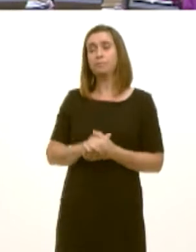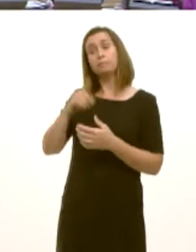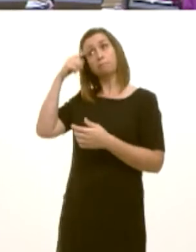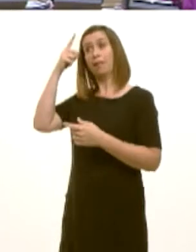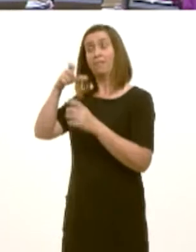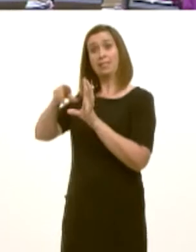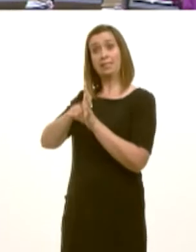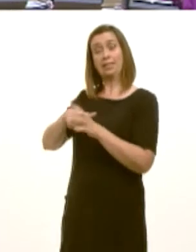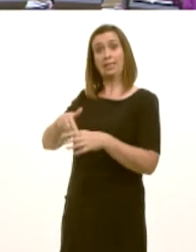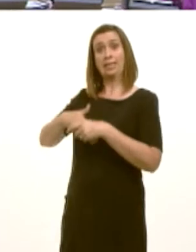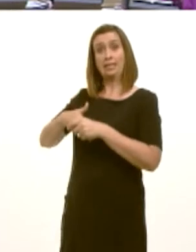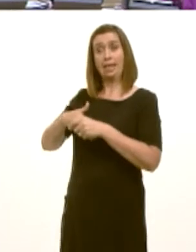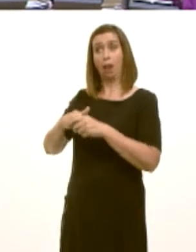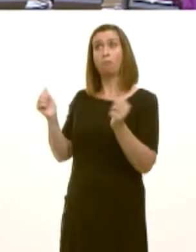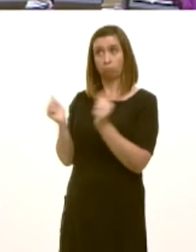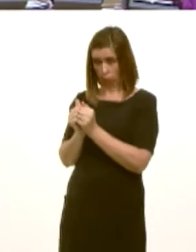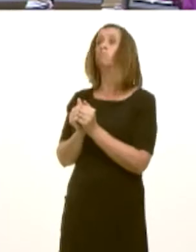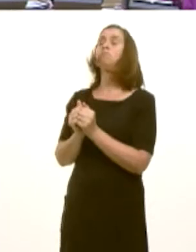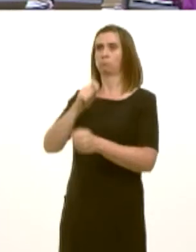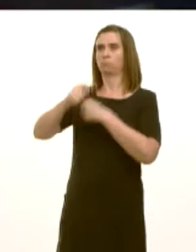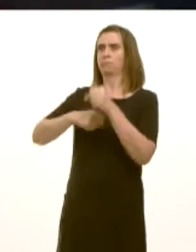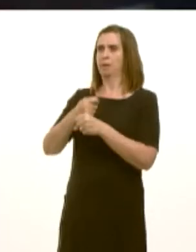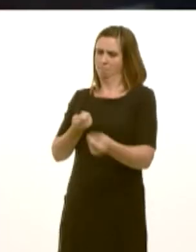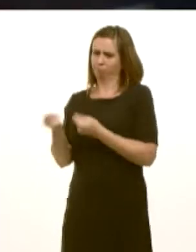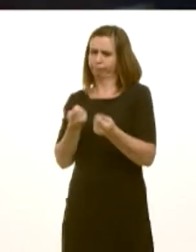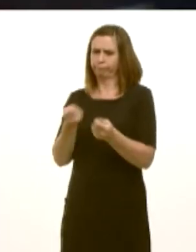to build the kind of regional economy thatís going to benefit everyone in south-east Wales,